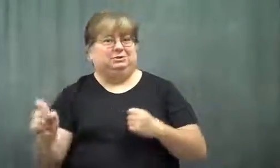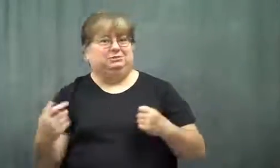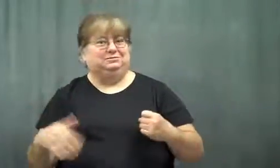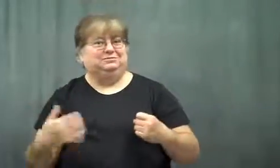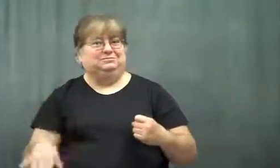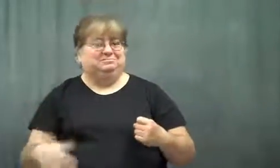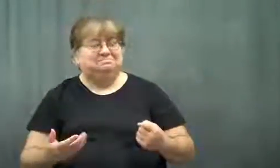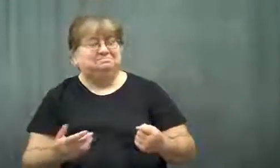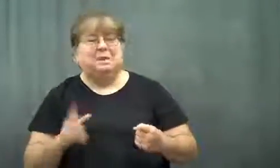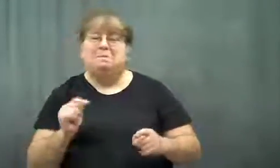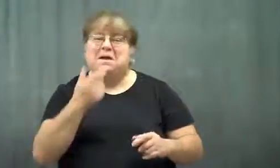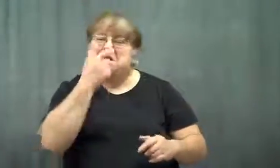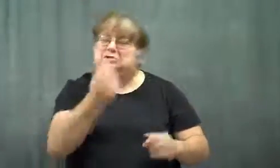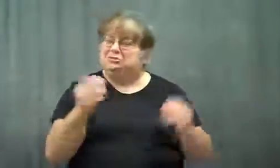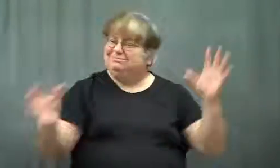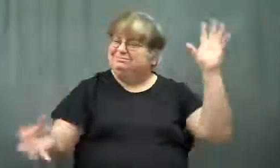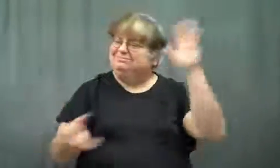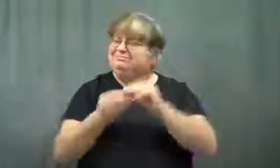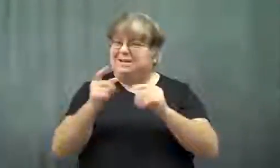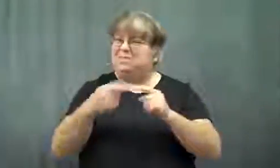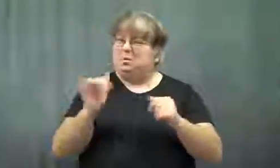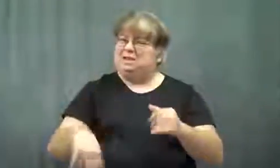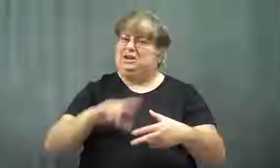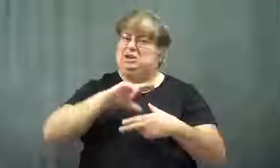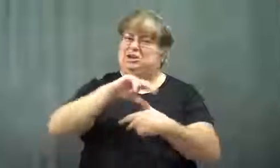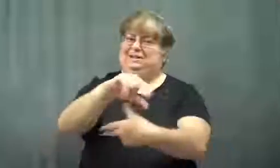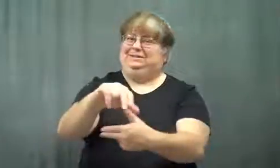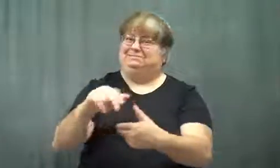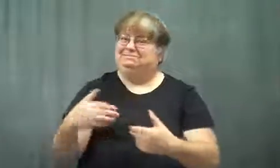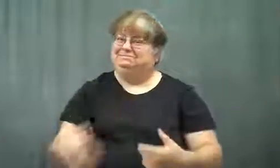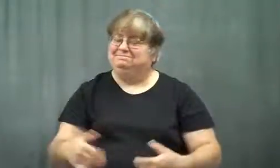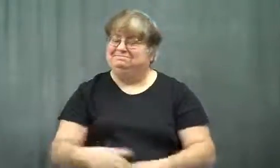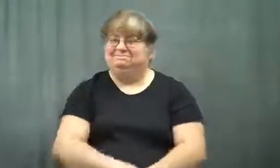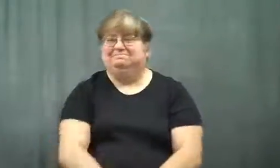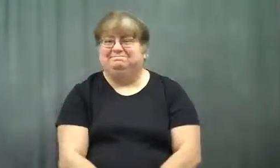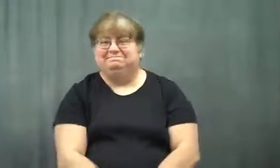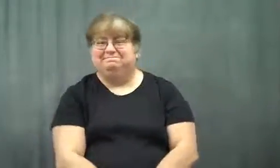All this about hurricanes is very interesting!